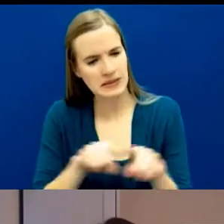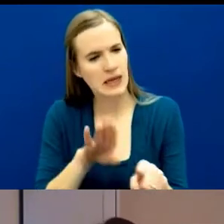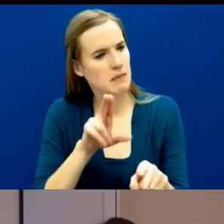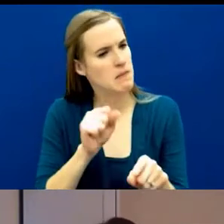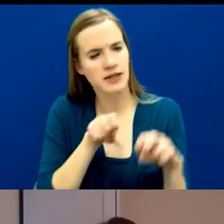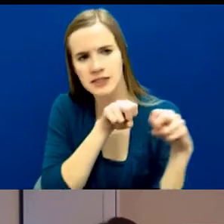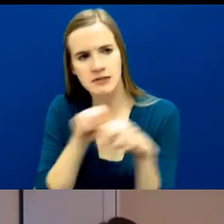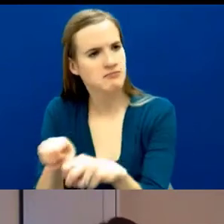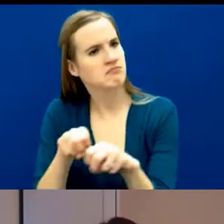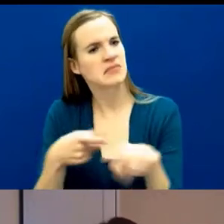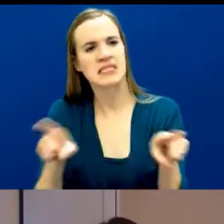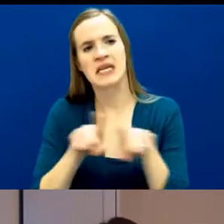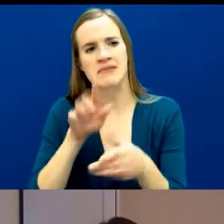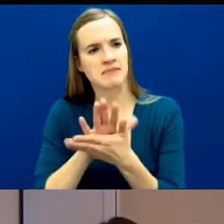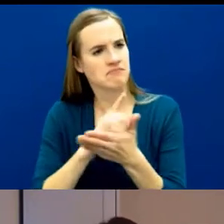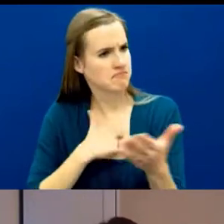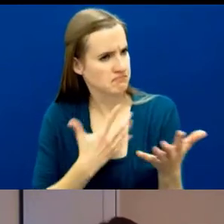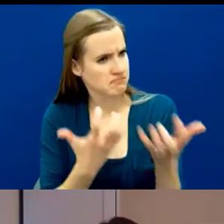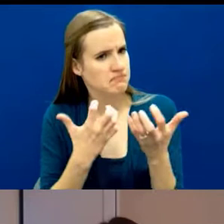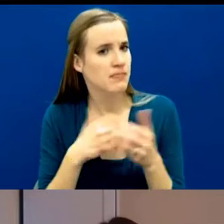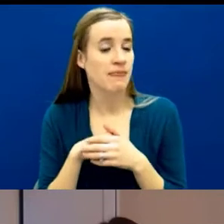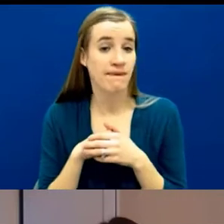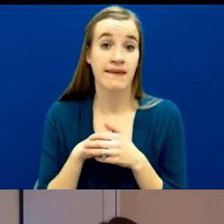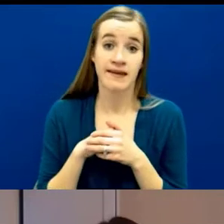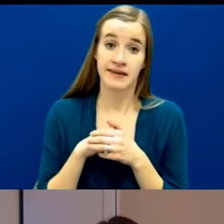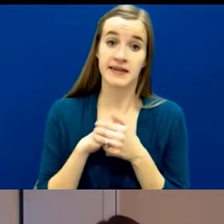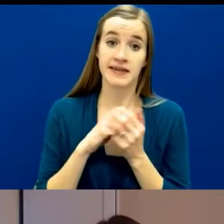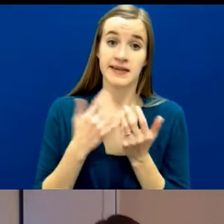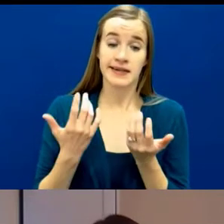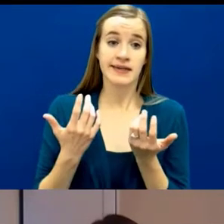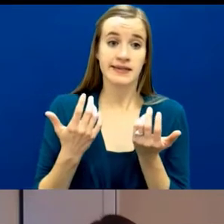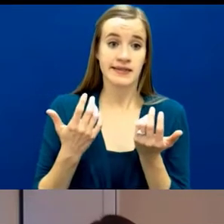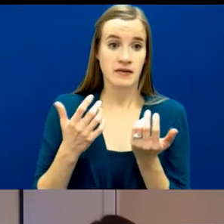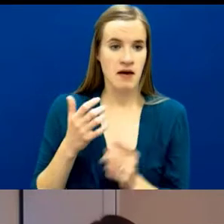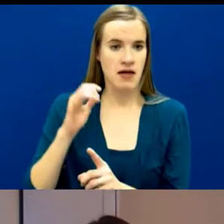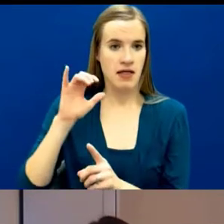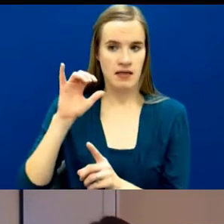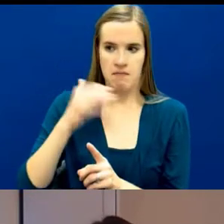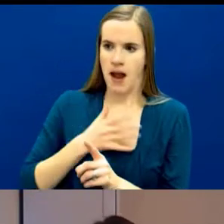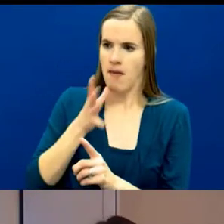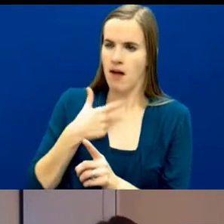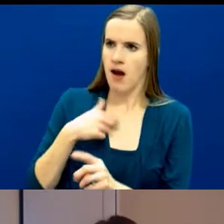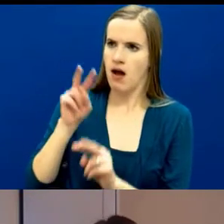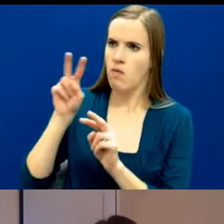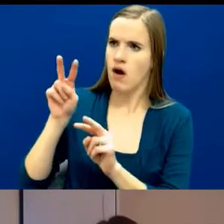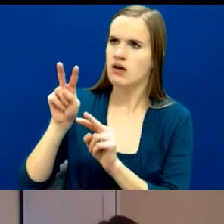what, what sparked my, my desire to protest. And our desire to join the